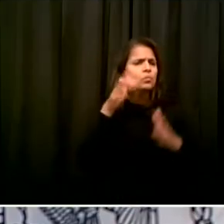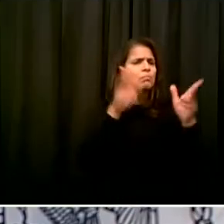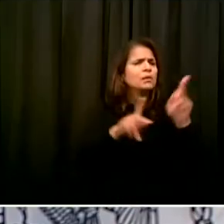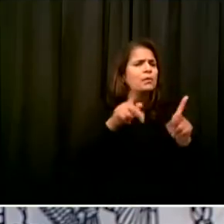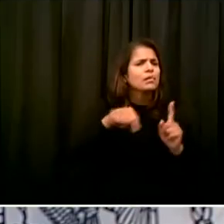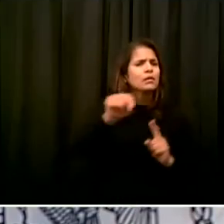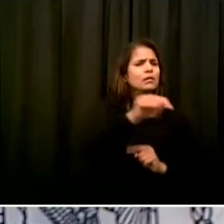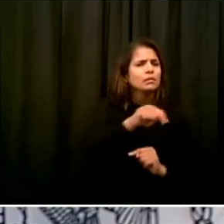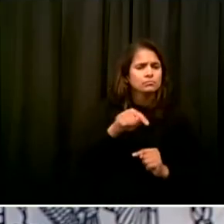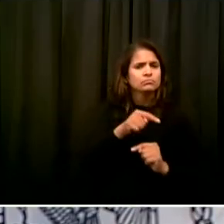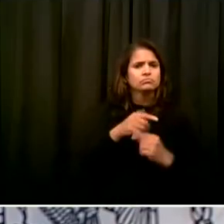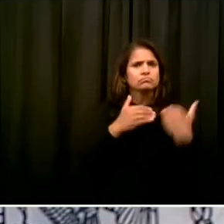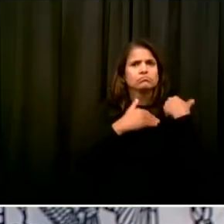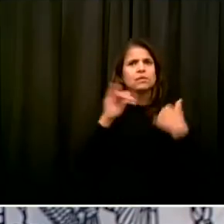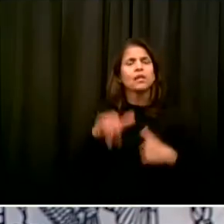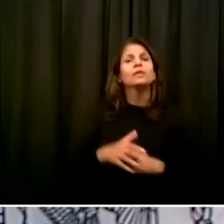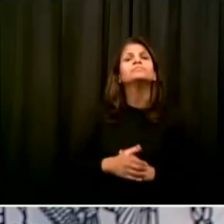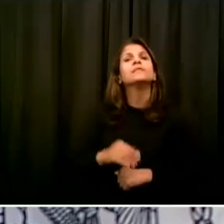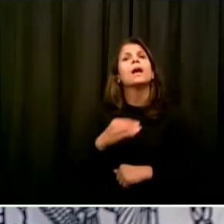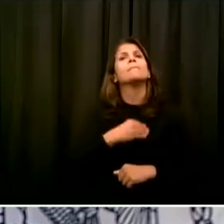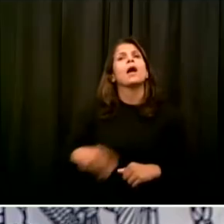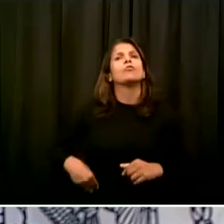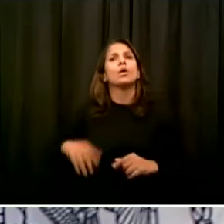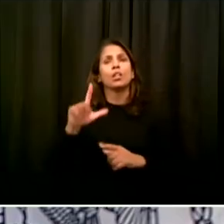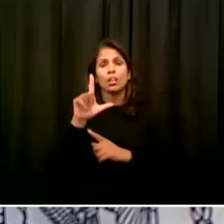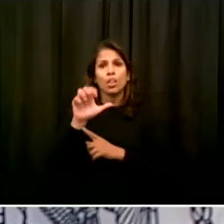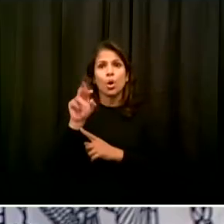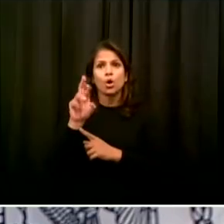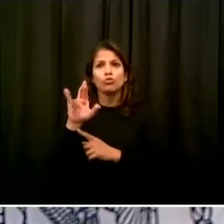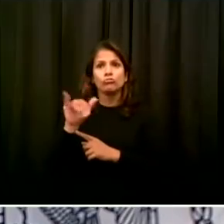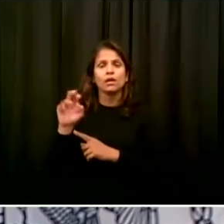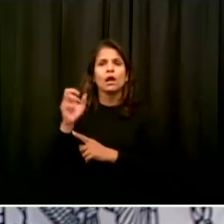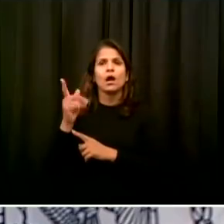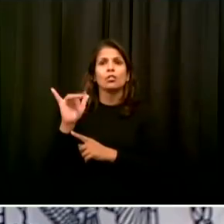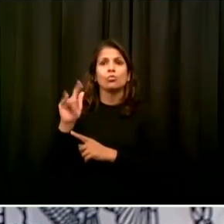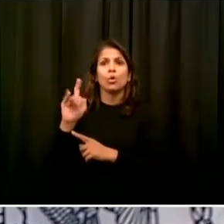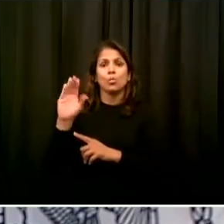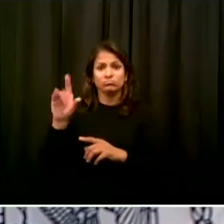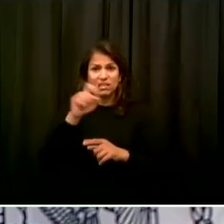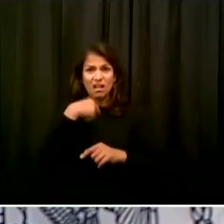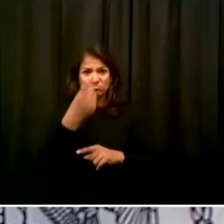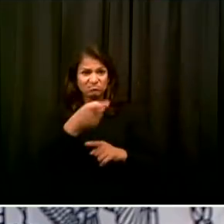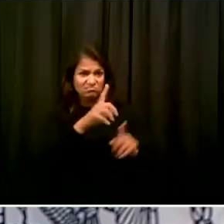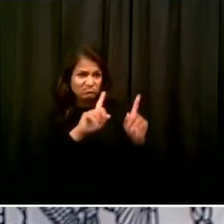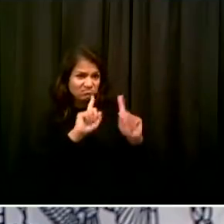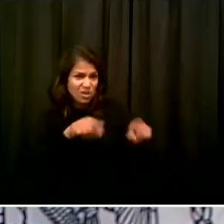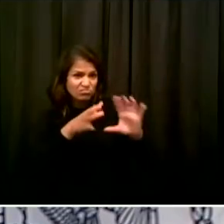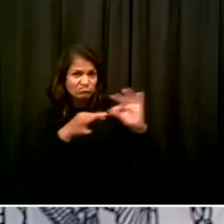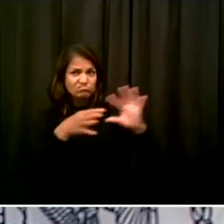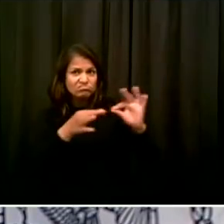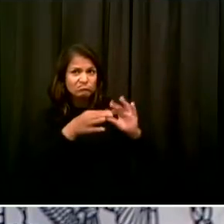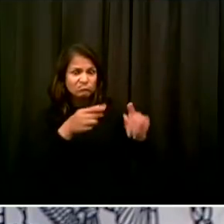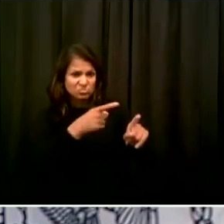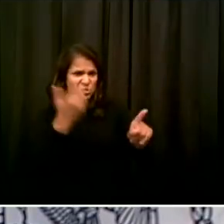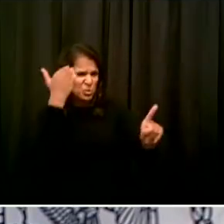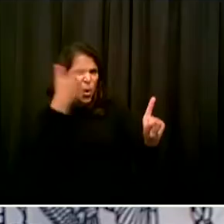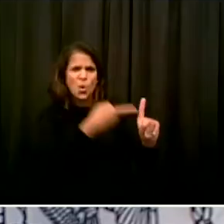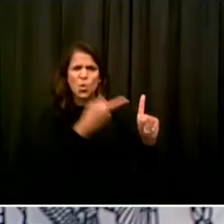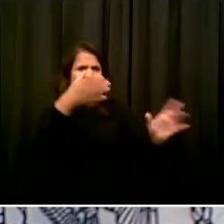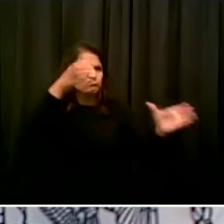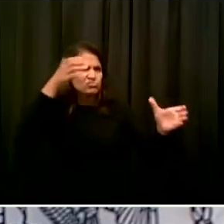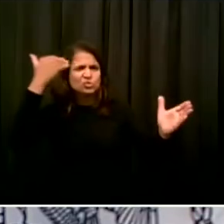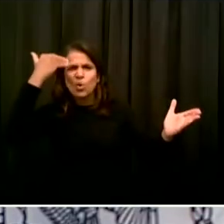BUILDING TAKE?